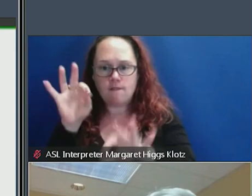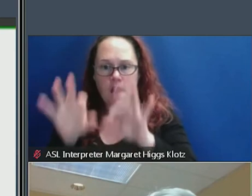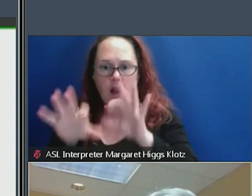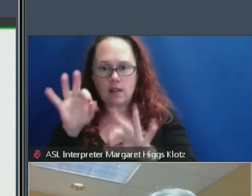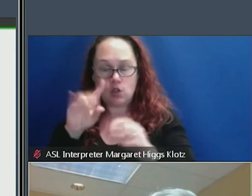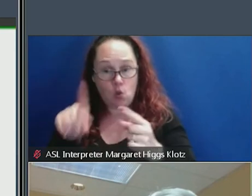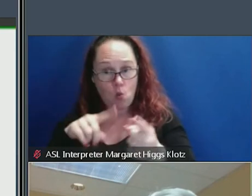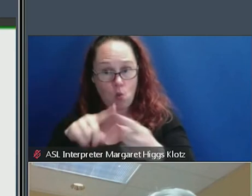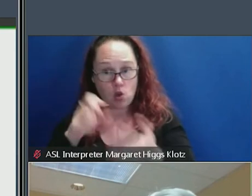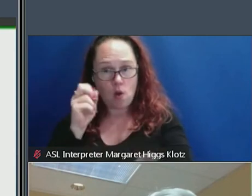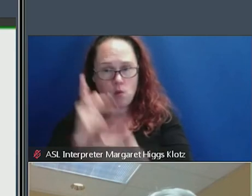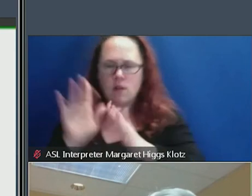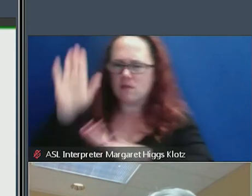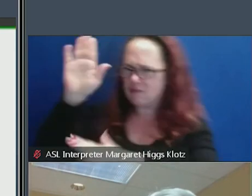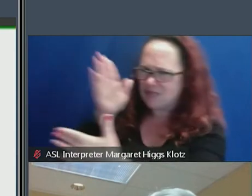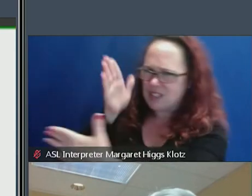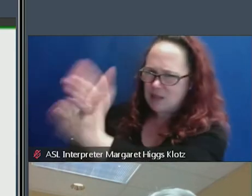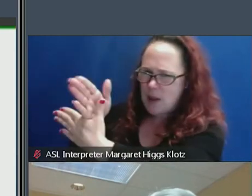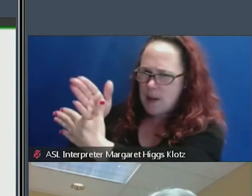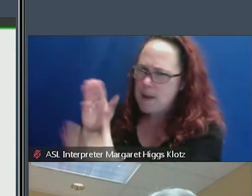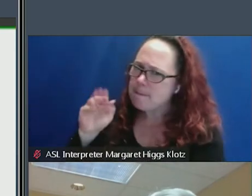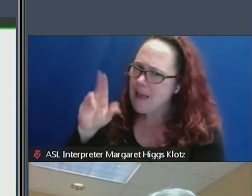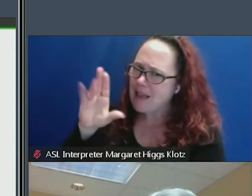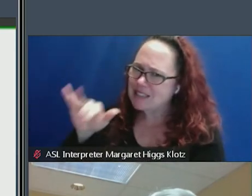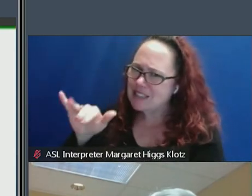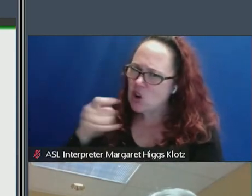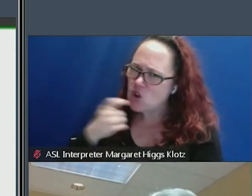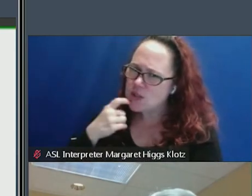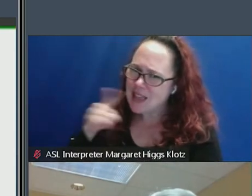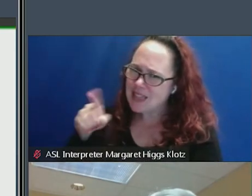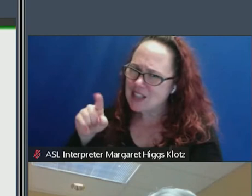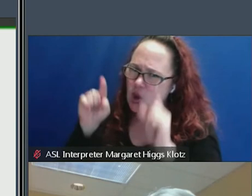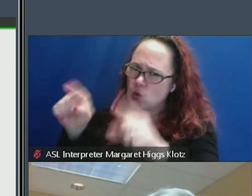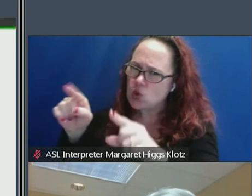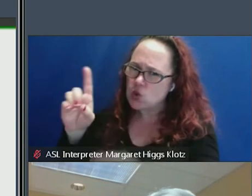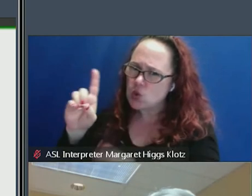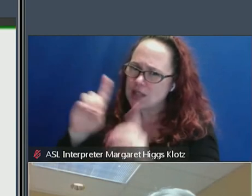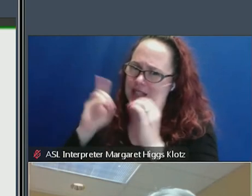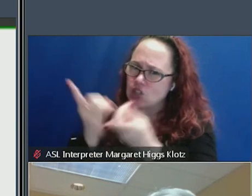Mr. Macy, are you saying this should go, this goes to the district council. I am saying. Okay.